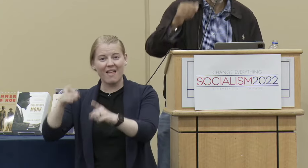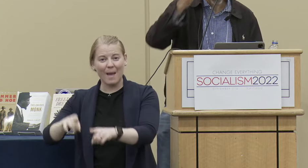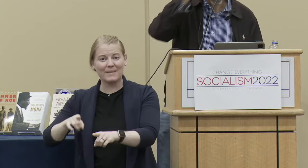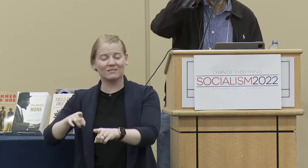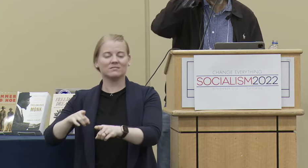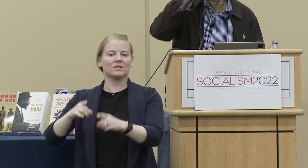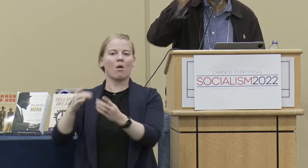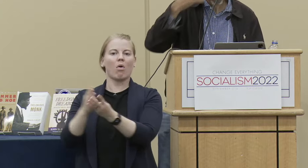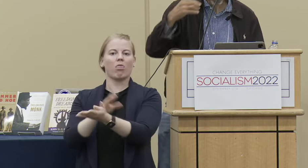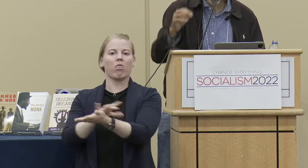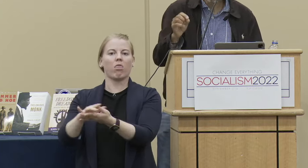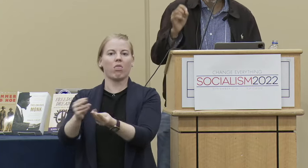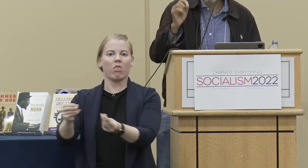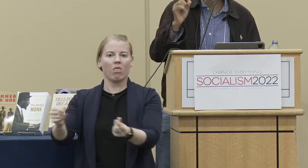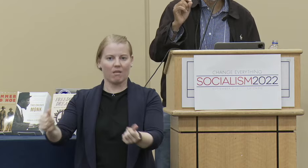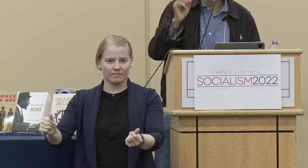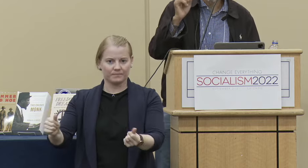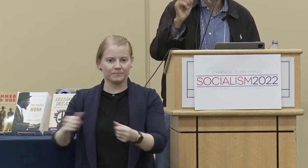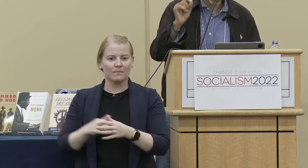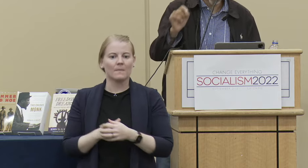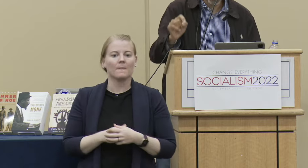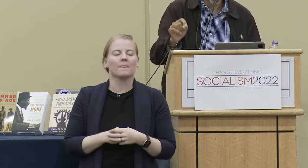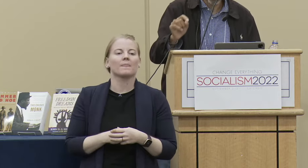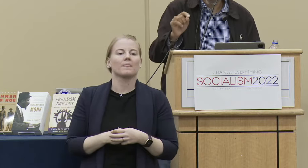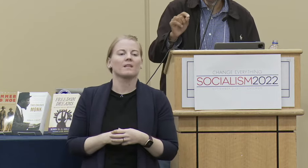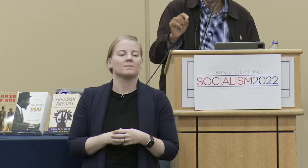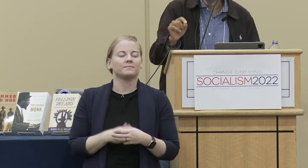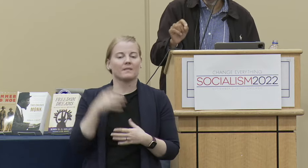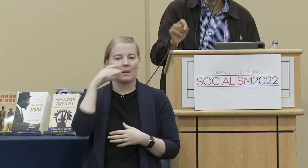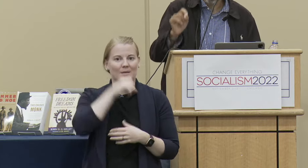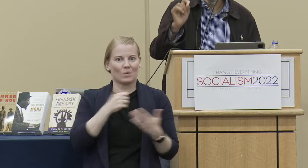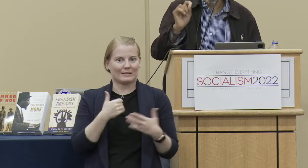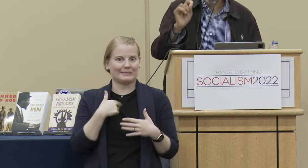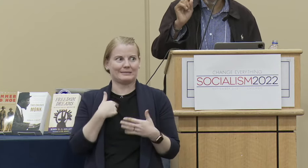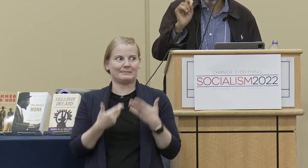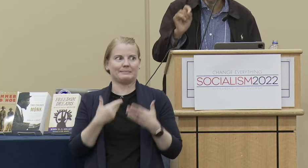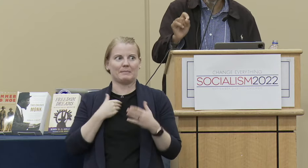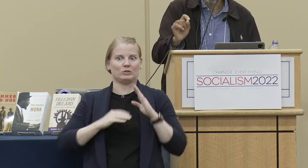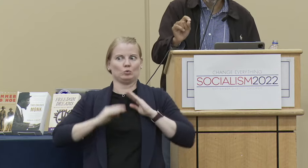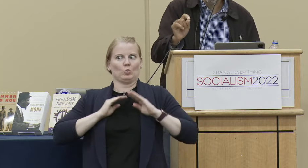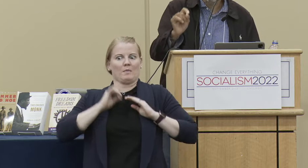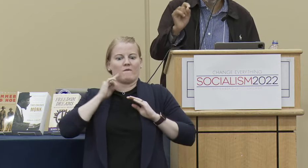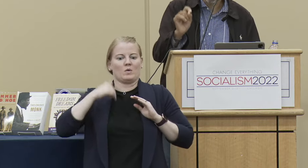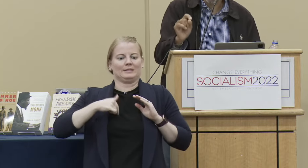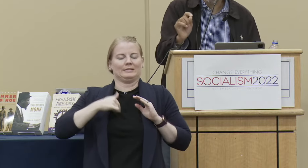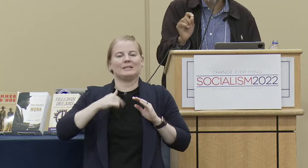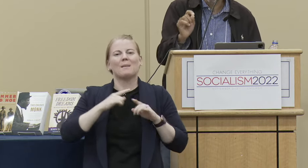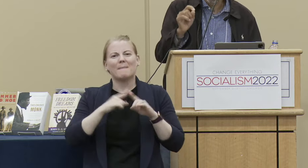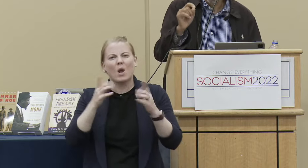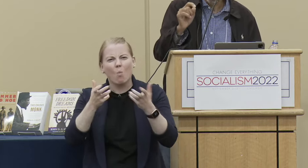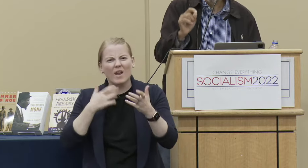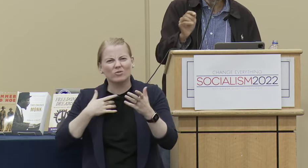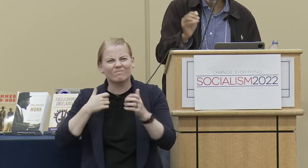they are destined to wither away. What they often miss, though, was -- and I'm making myself in